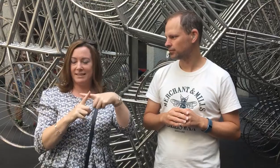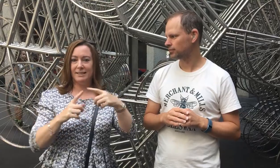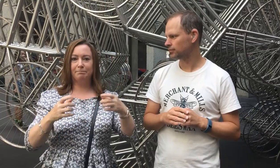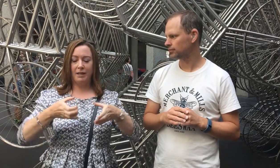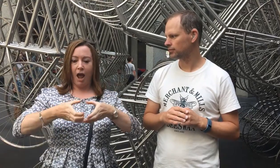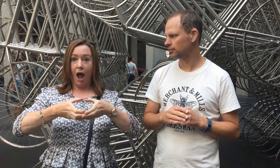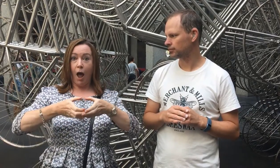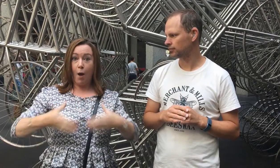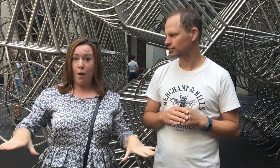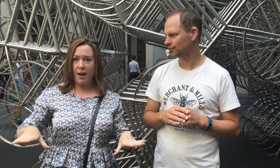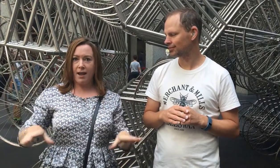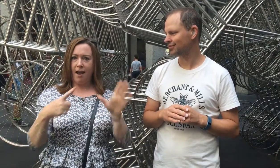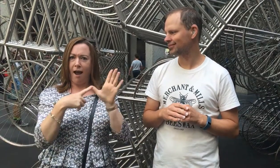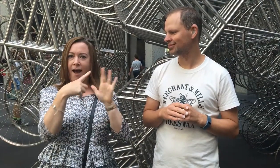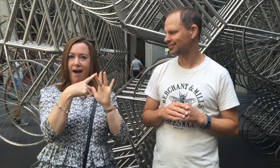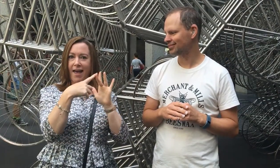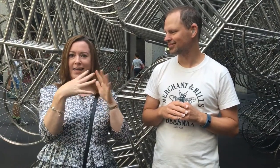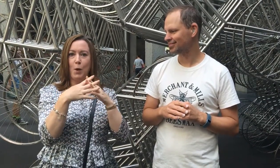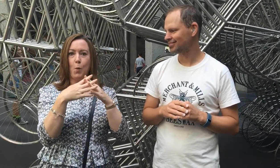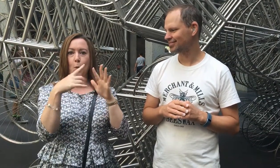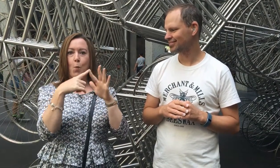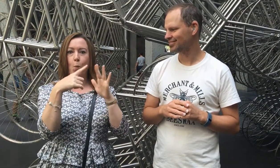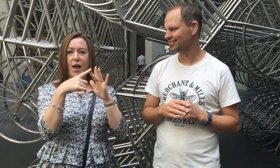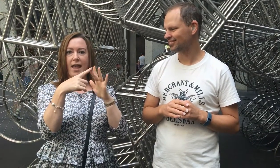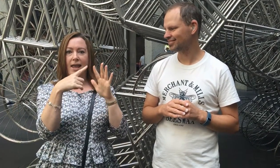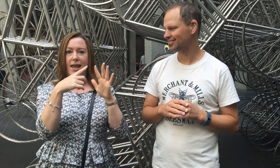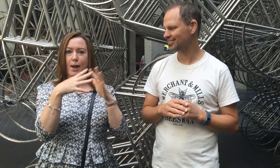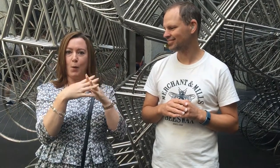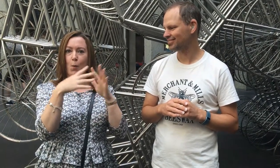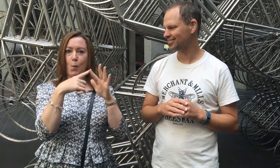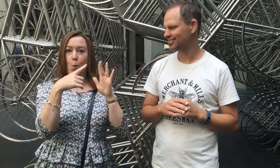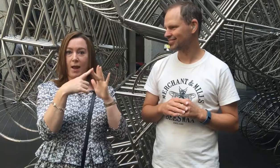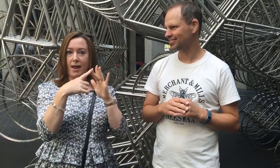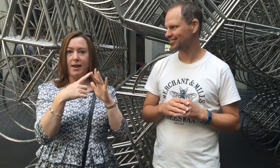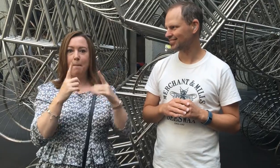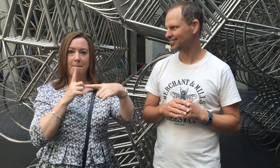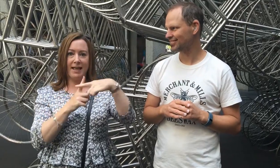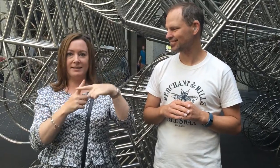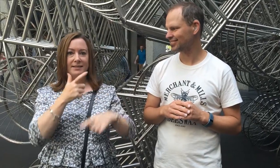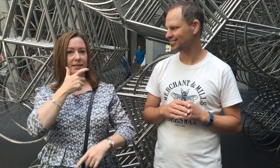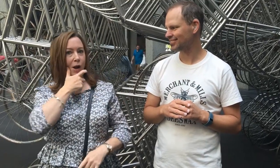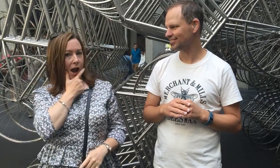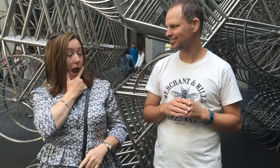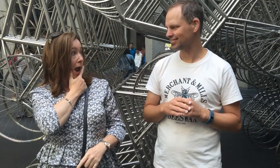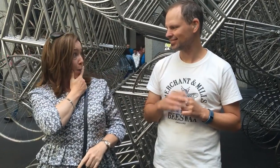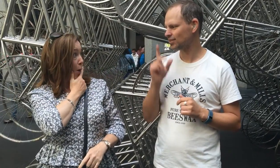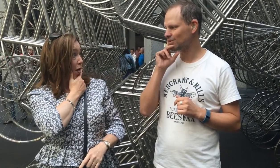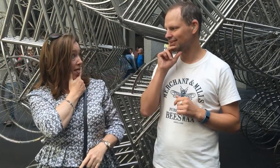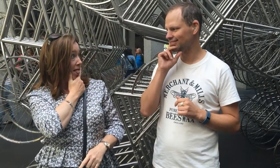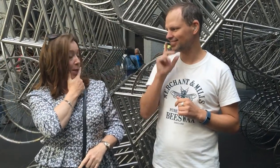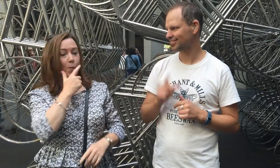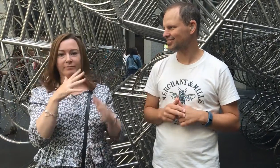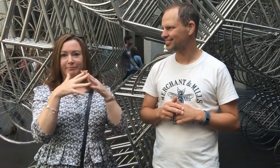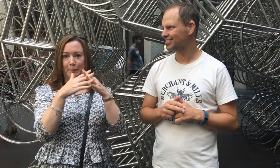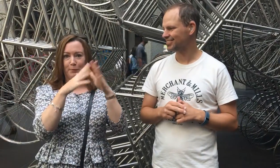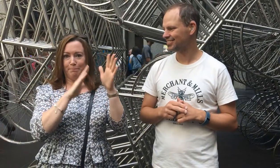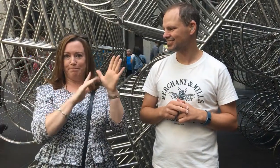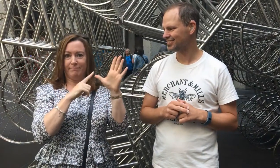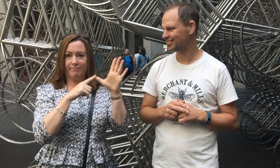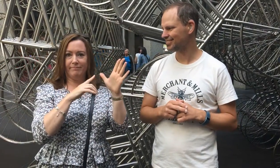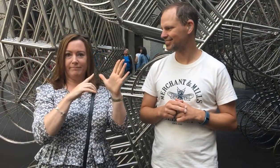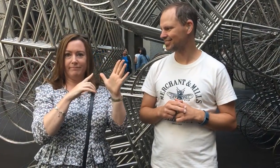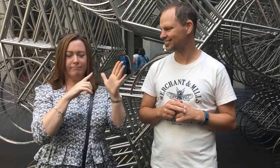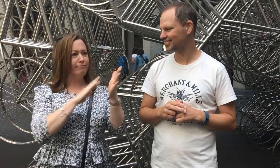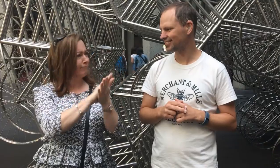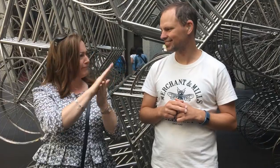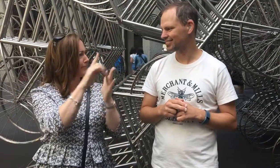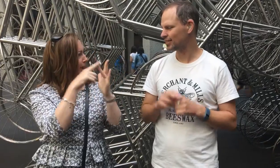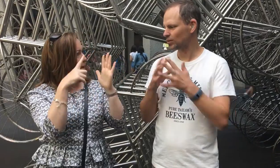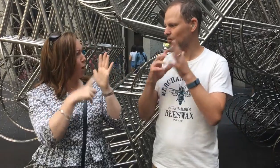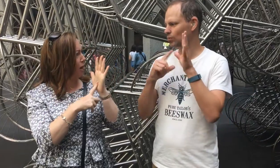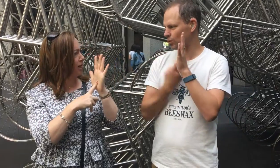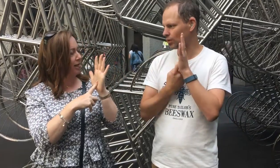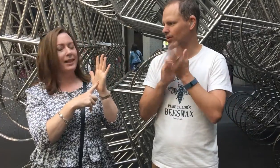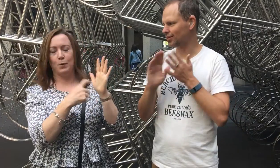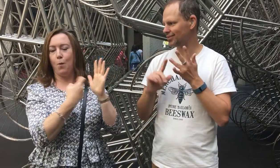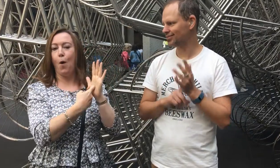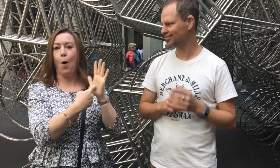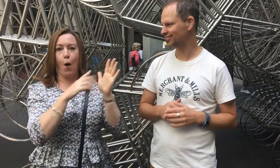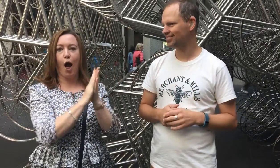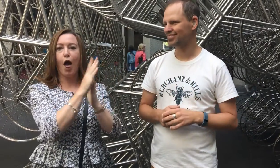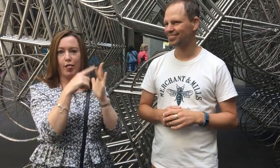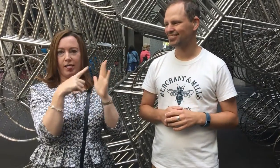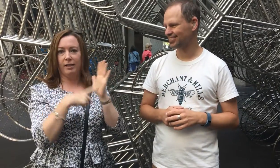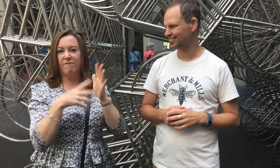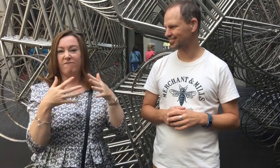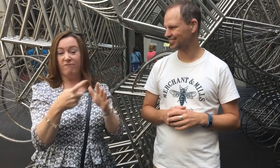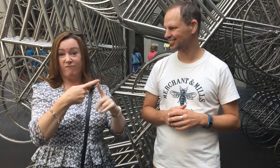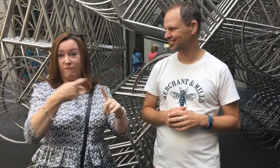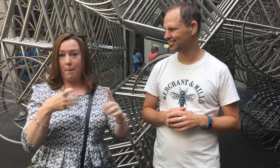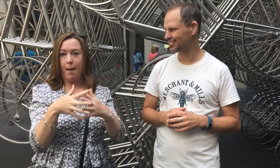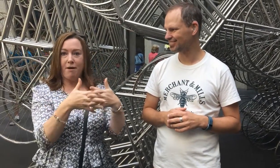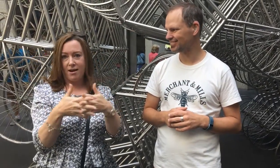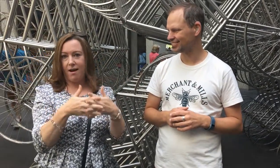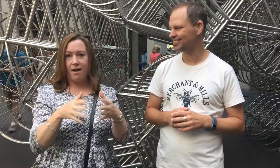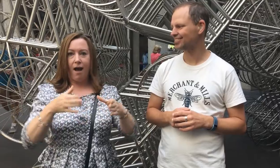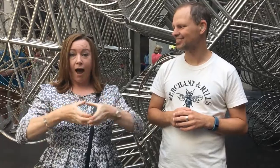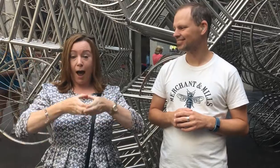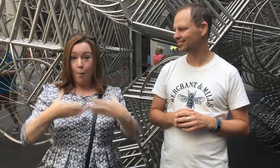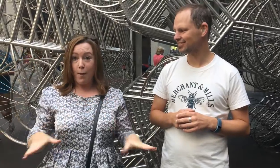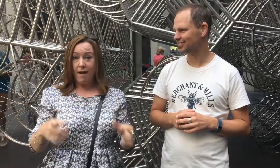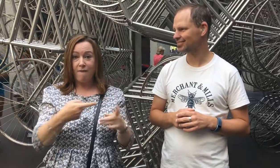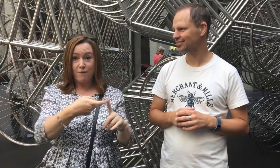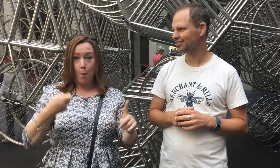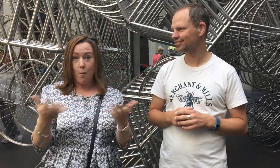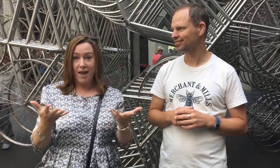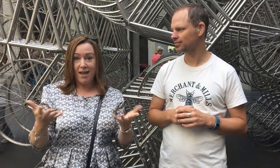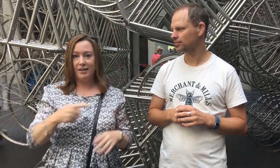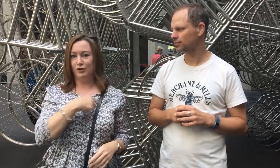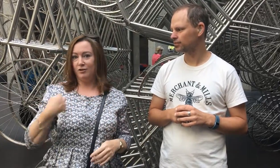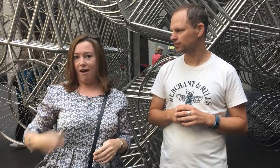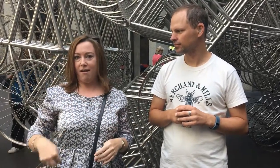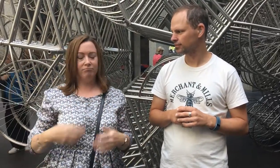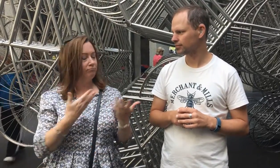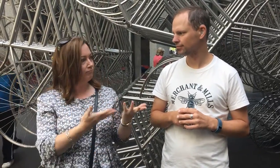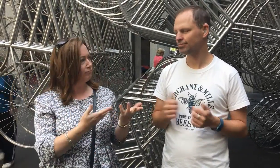and Ai Weiwei who is from China and Andy Warhol who is from the US.